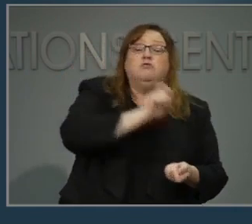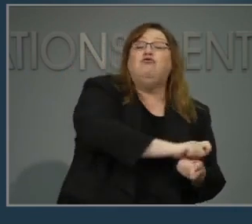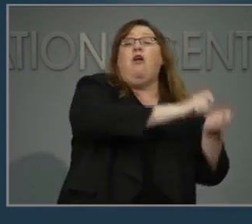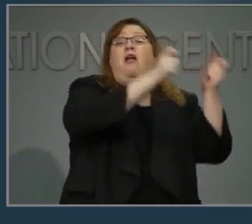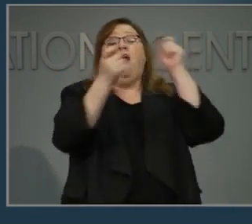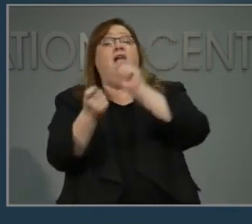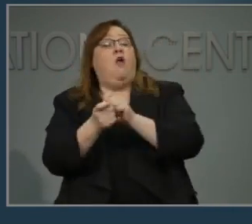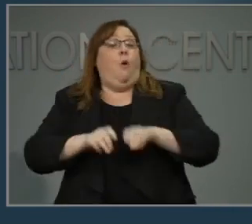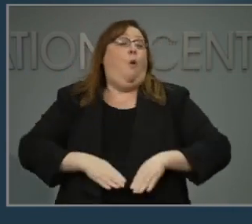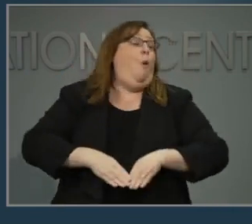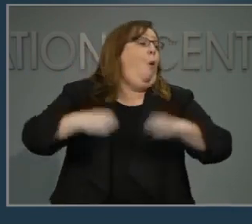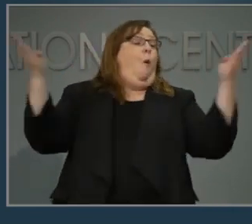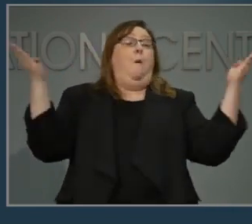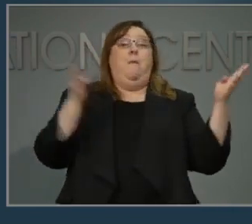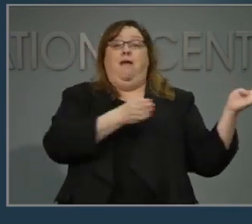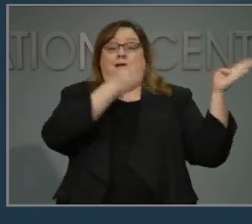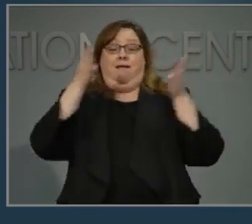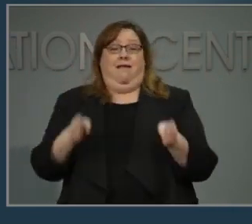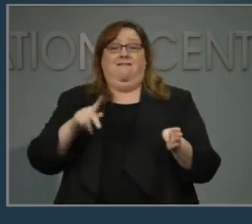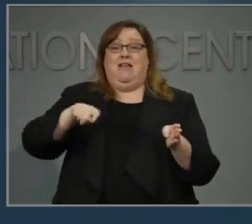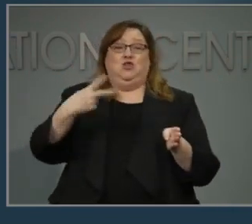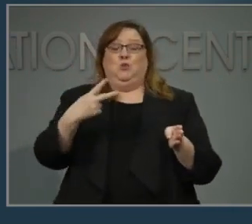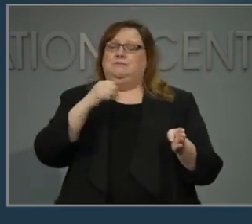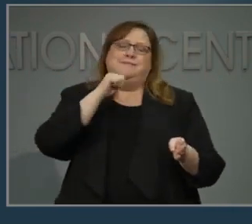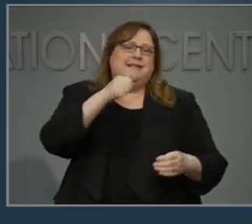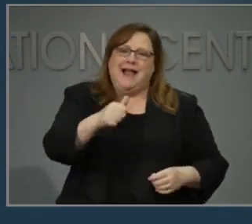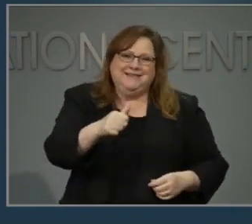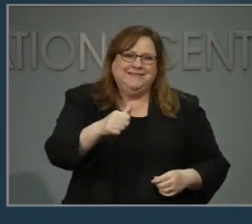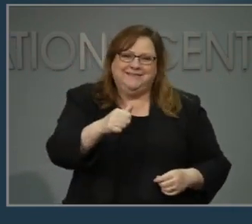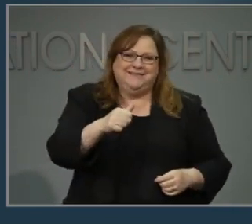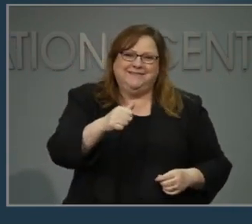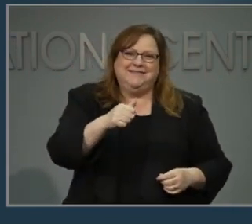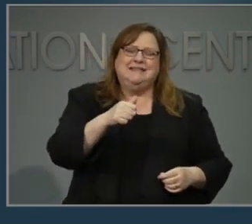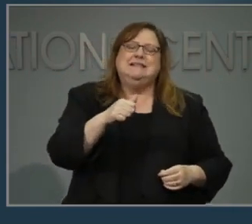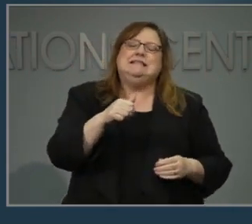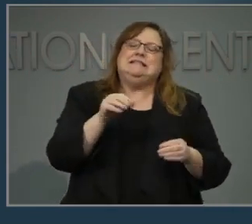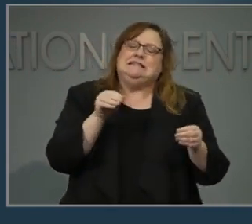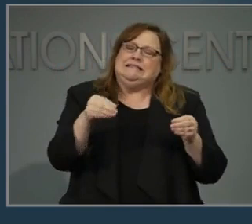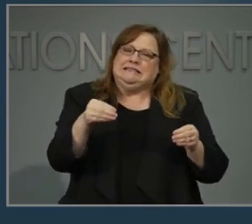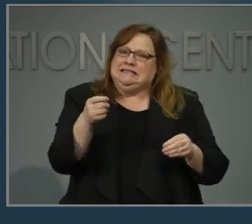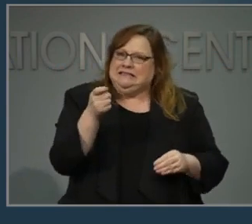TO TAKE A MORE MODEST STEP THEN WE WOULD HAVE ORIGINALLY PLANNED.